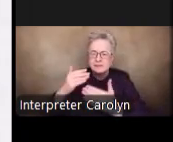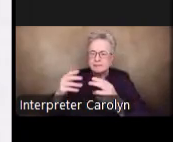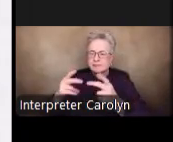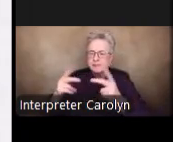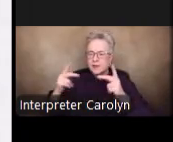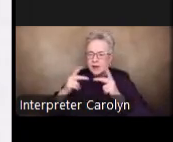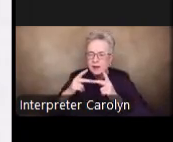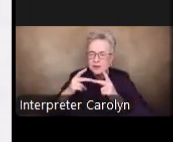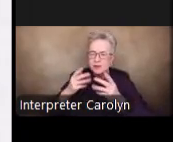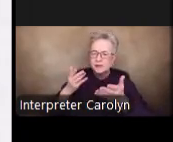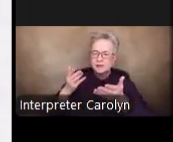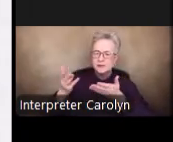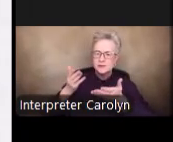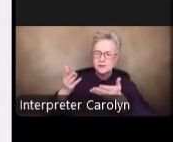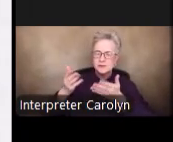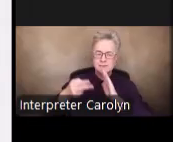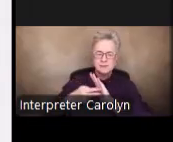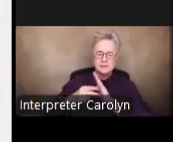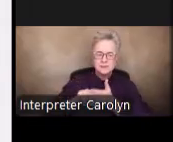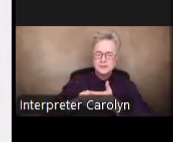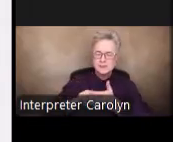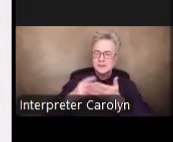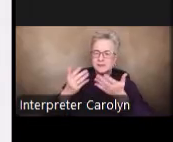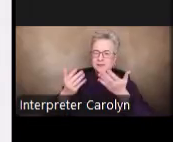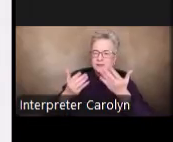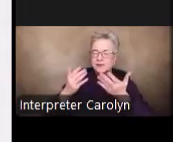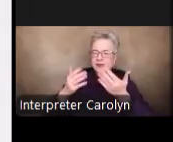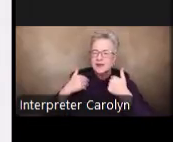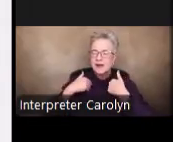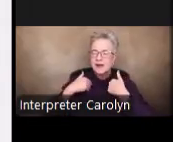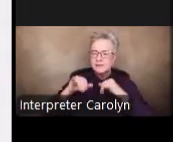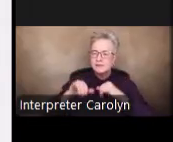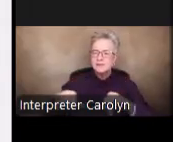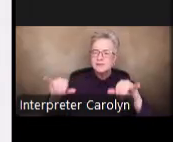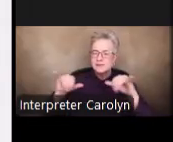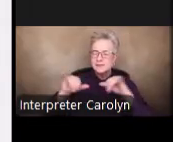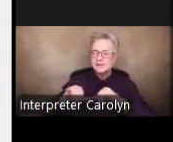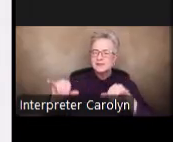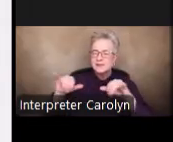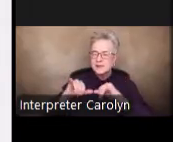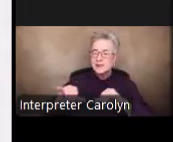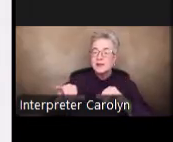same purpose, practicing one motor pattern over and over until it becomes stable. So